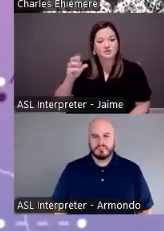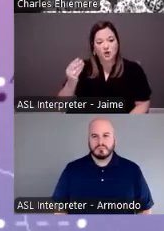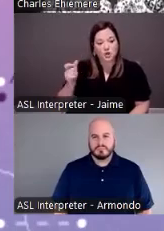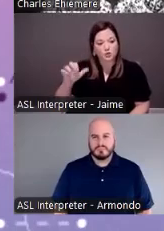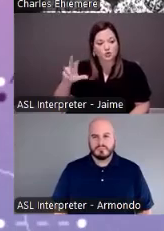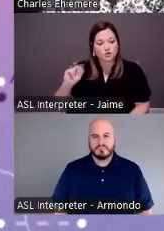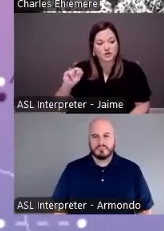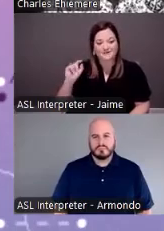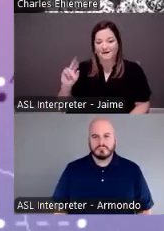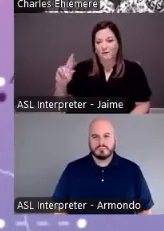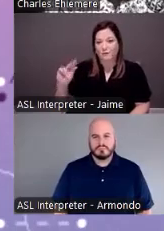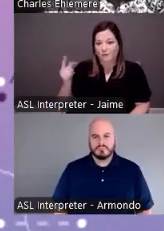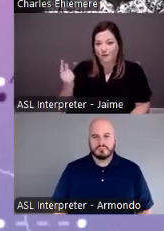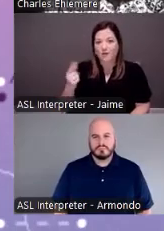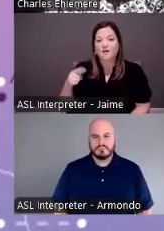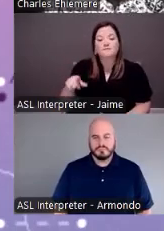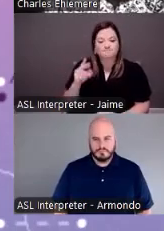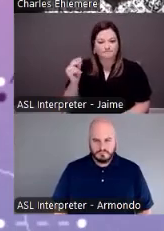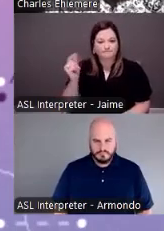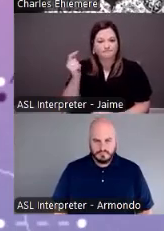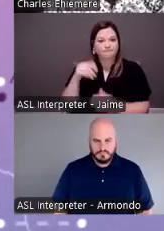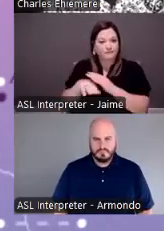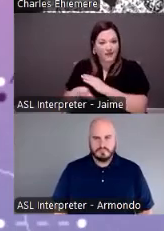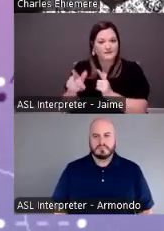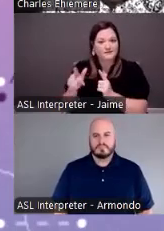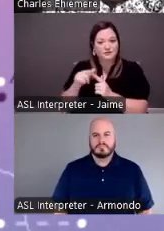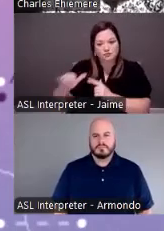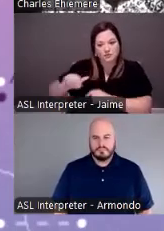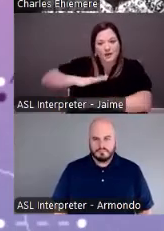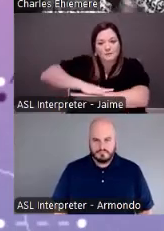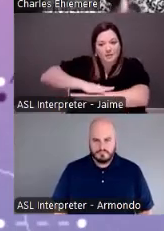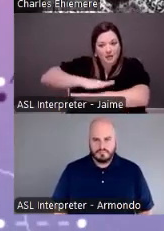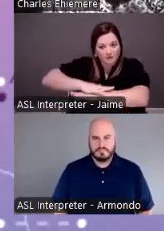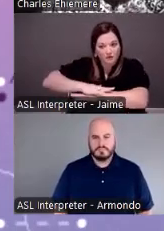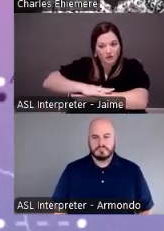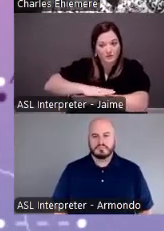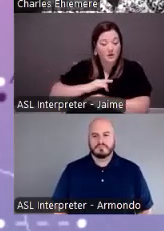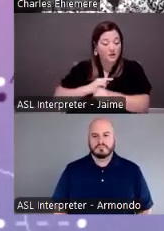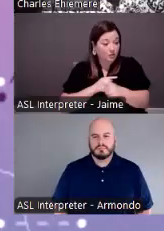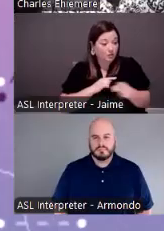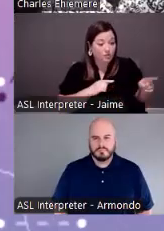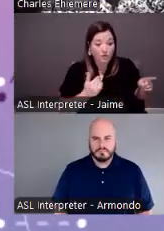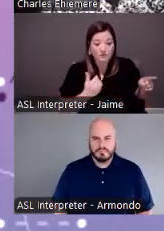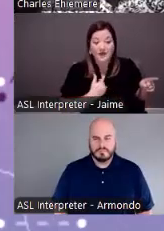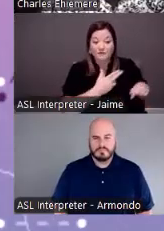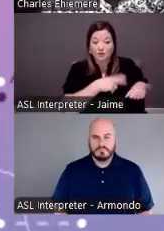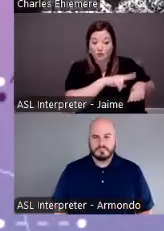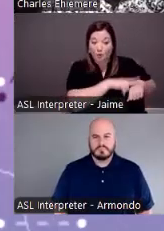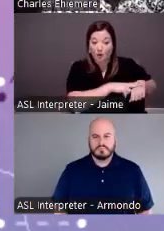and register and have access to the platform. For those that just have normal basic phone that